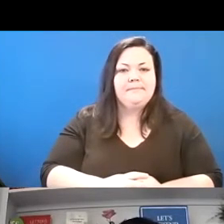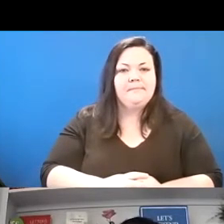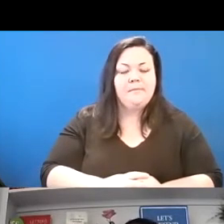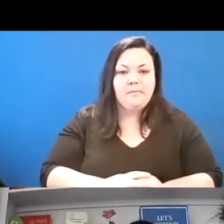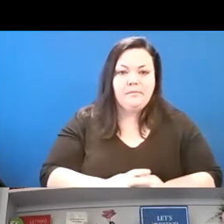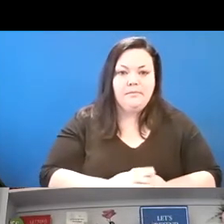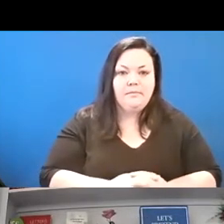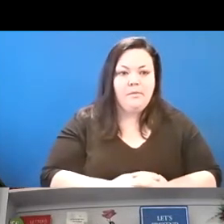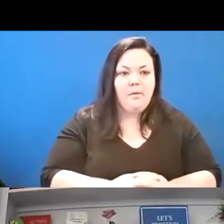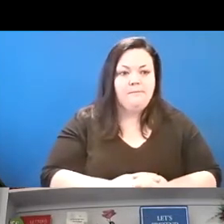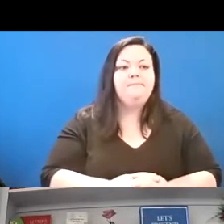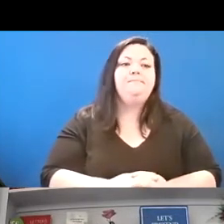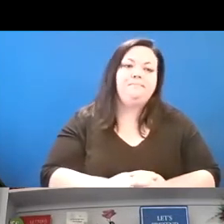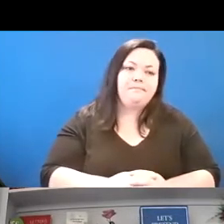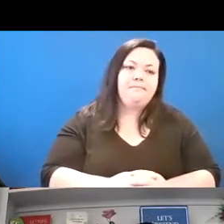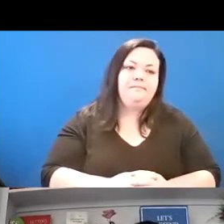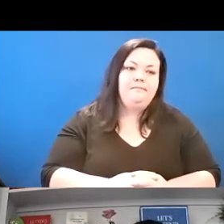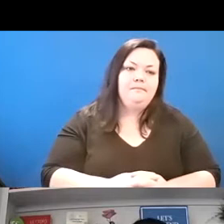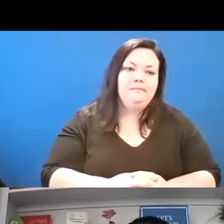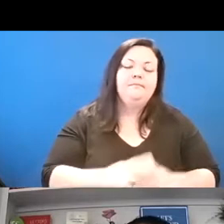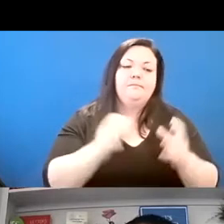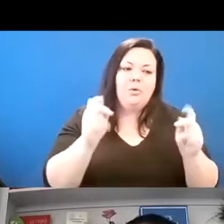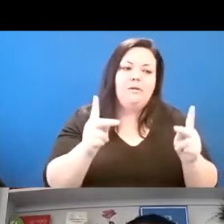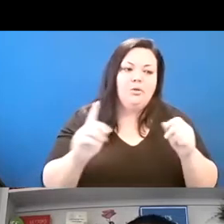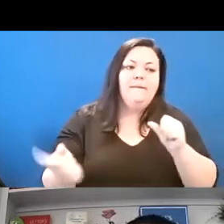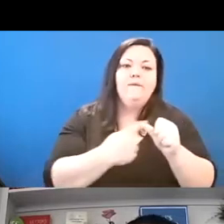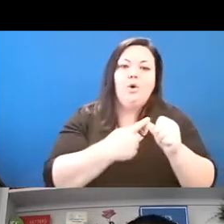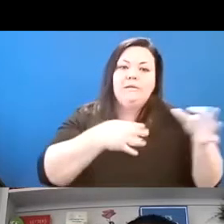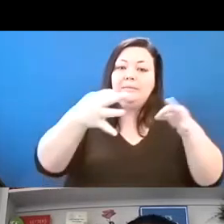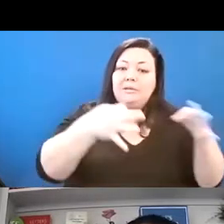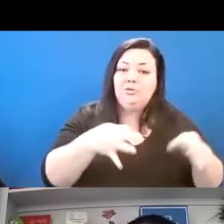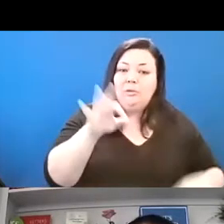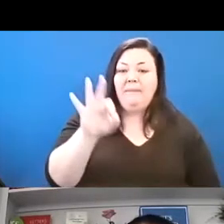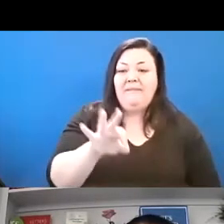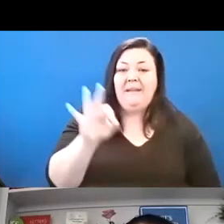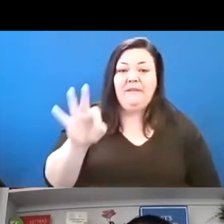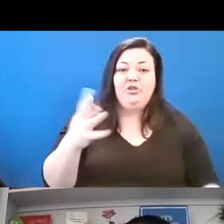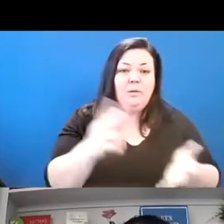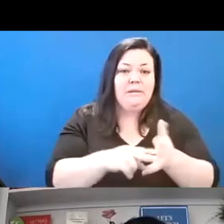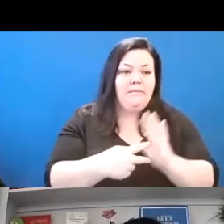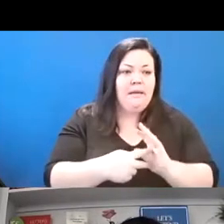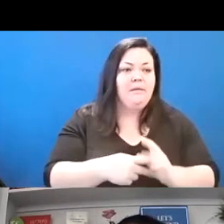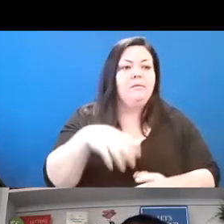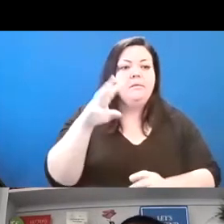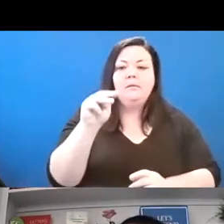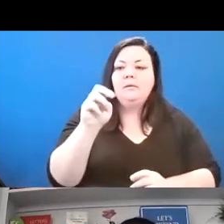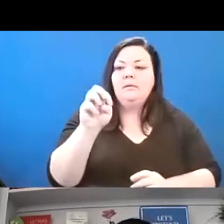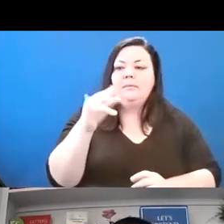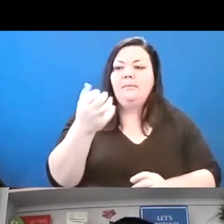okay well first let me describe what fan fiction is uh miriam webster which i'm not always like uh